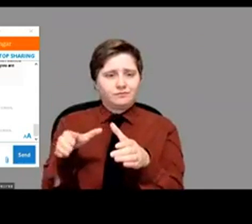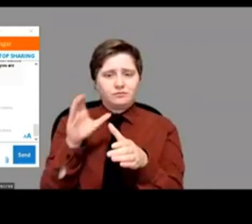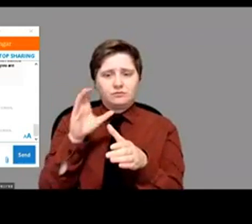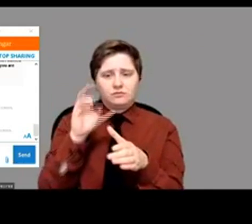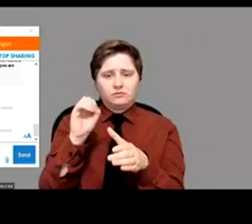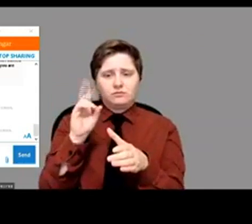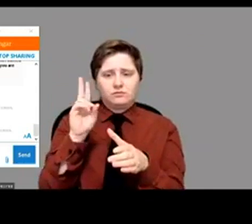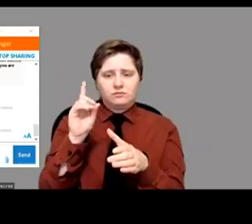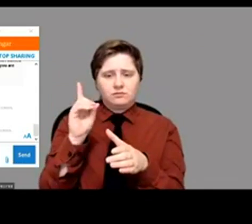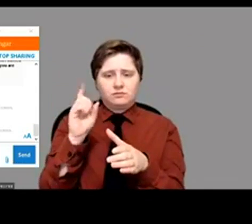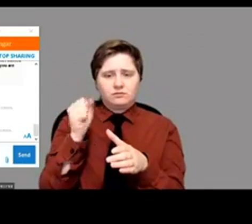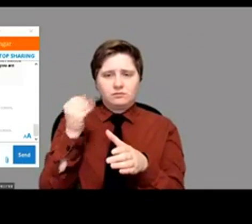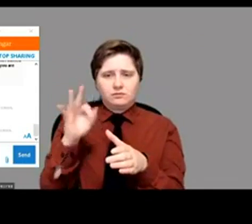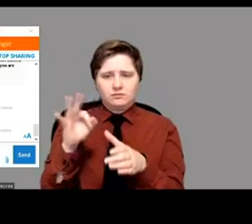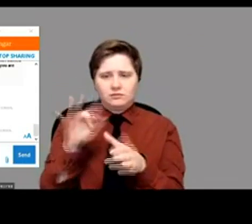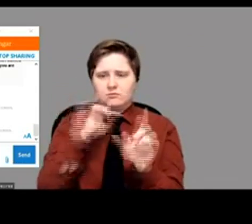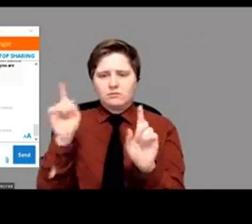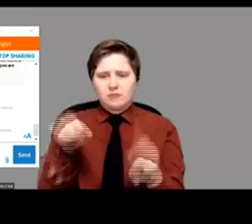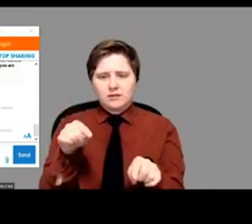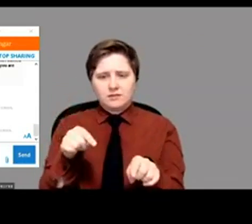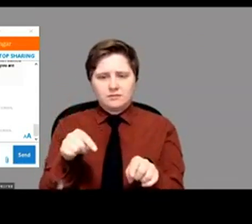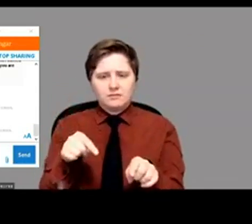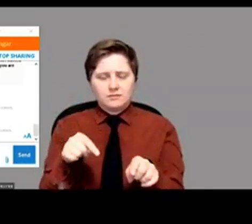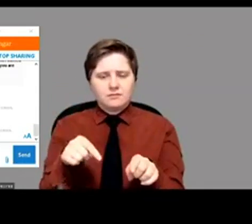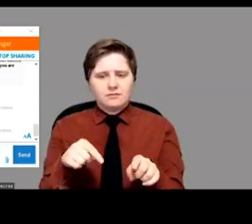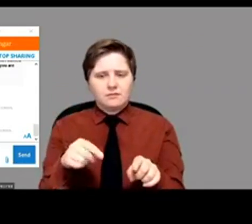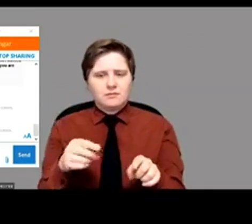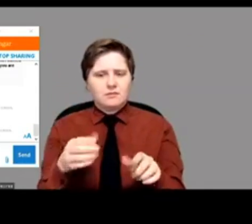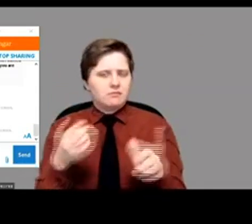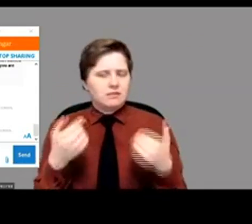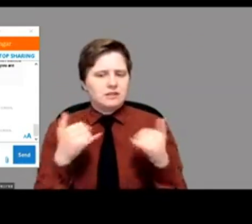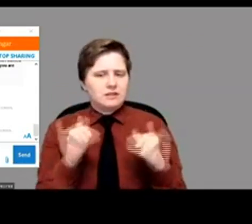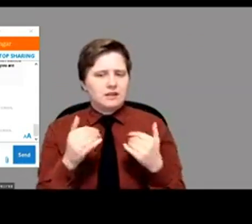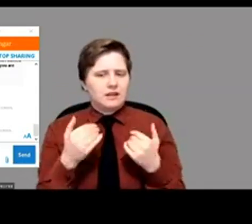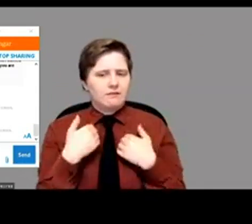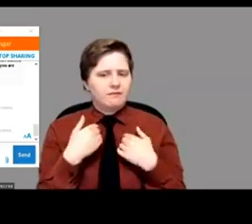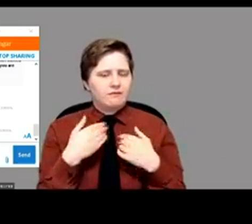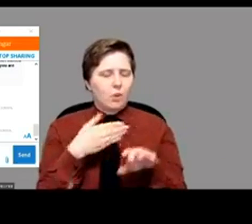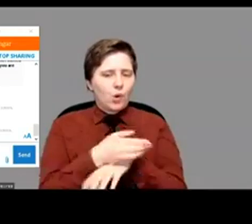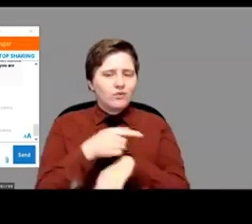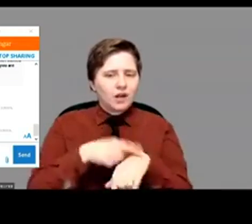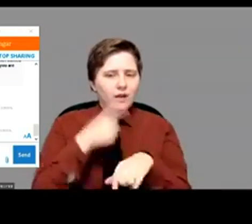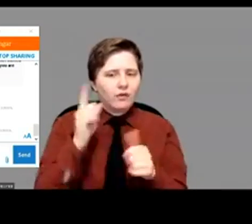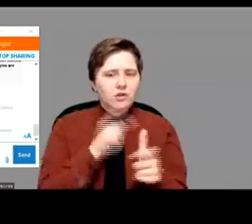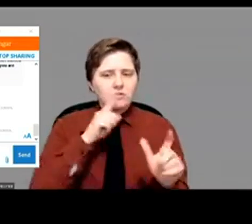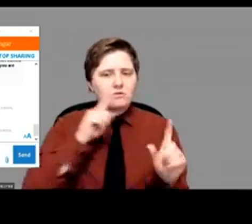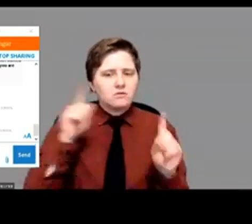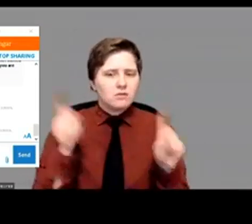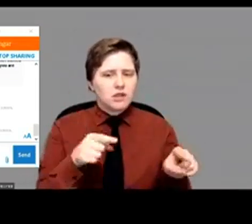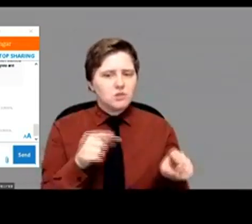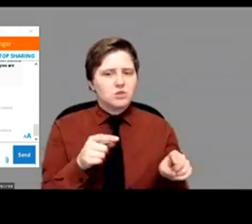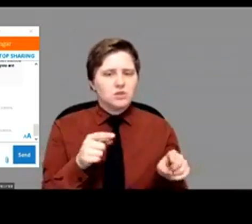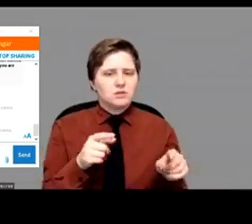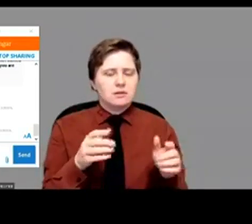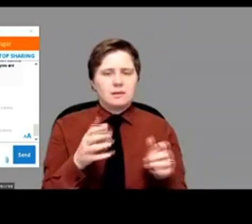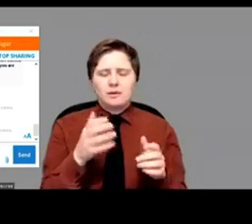and those overtime for first responders and things like that you know, equipment masks and you know